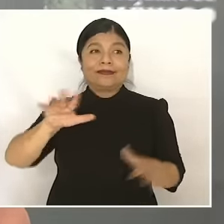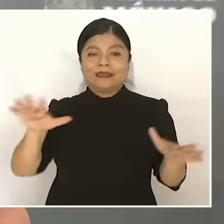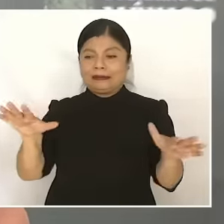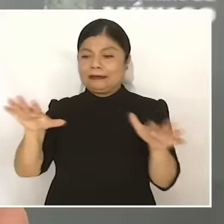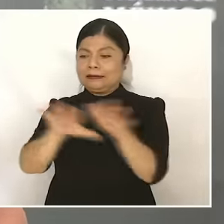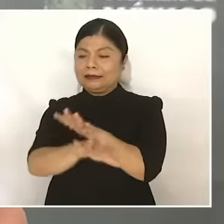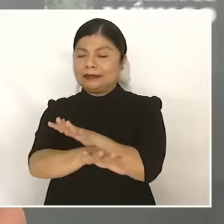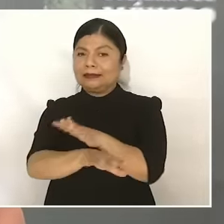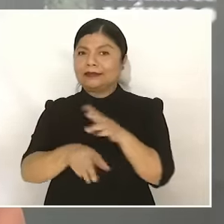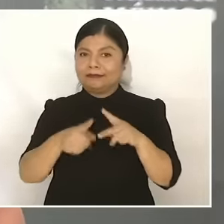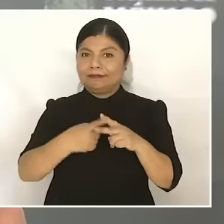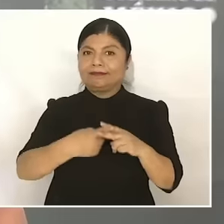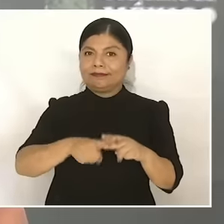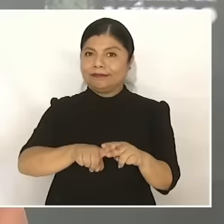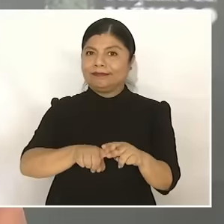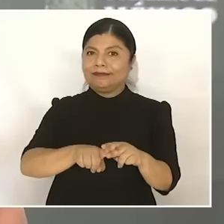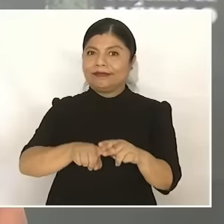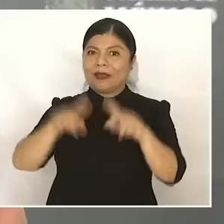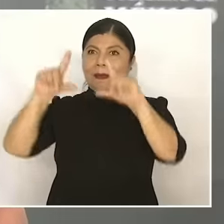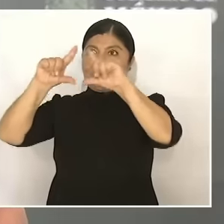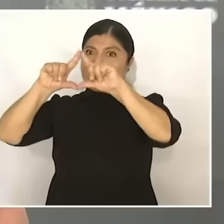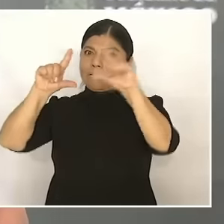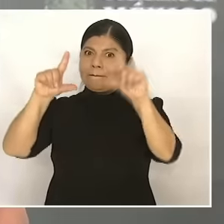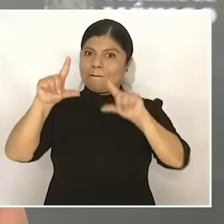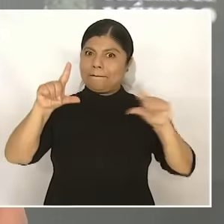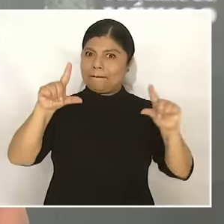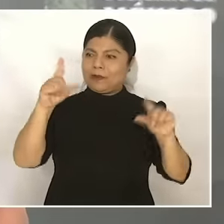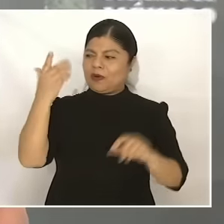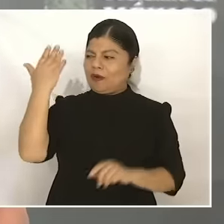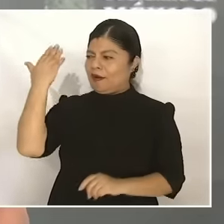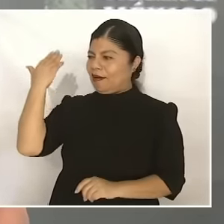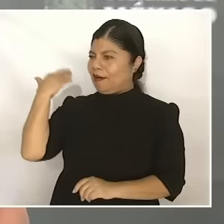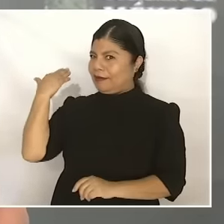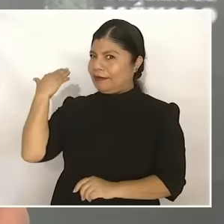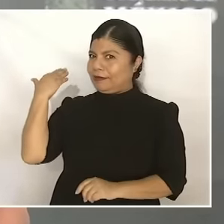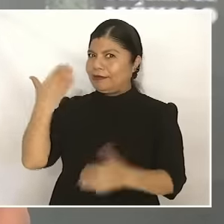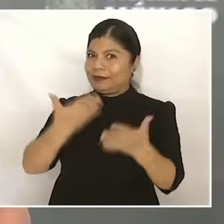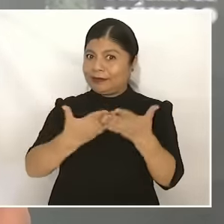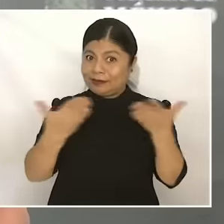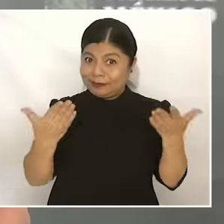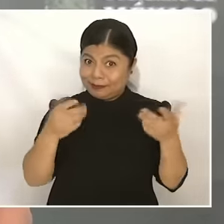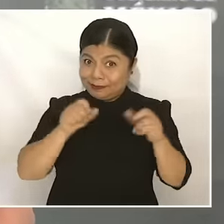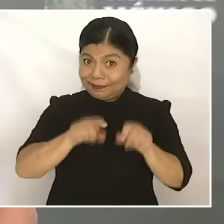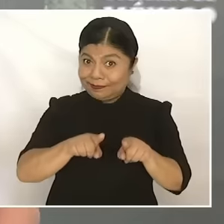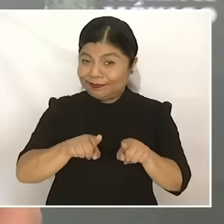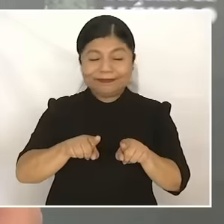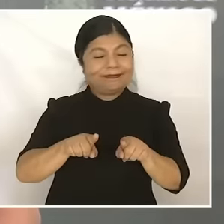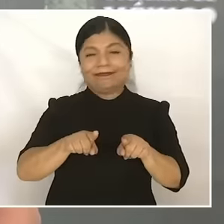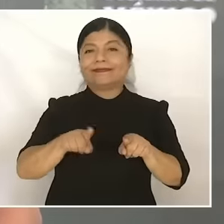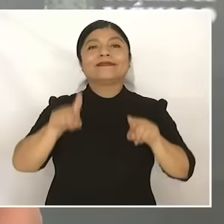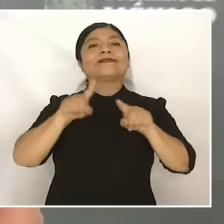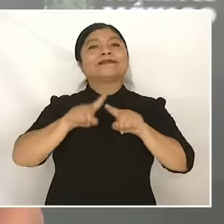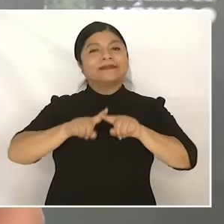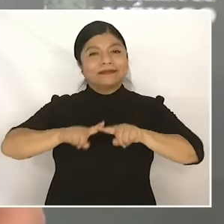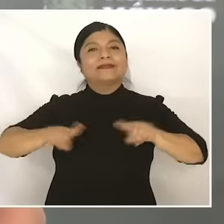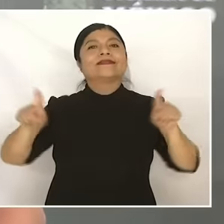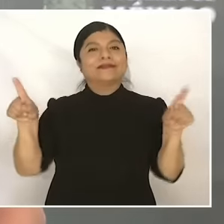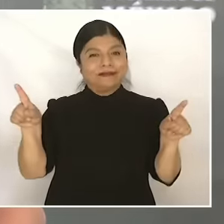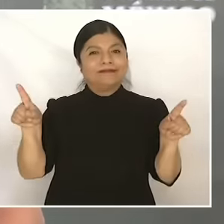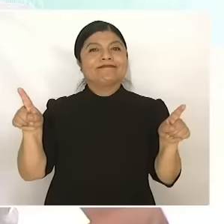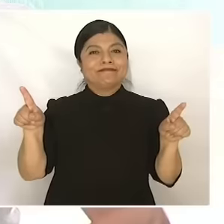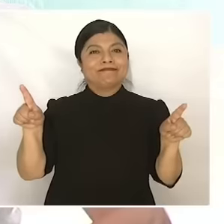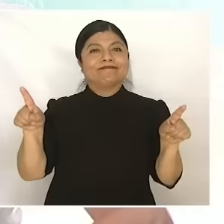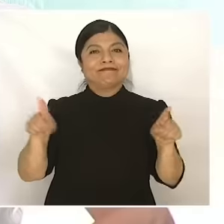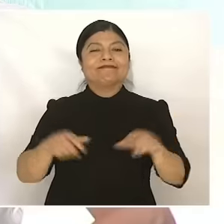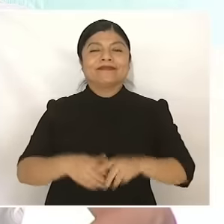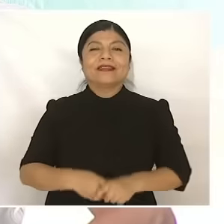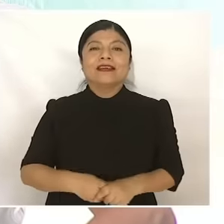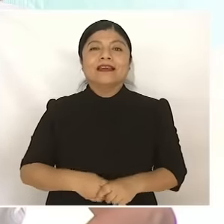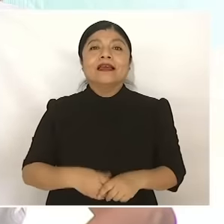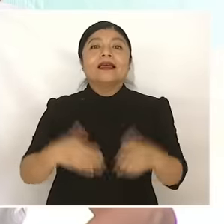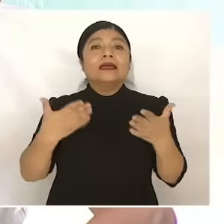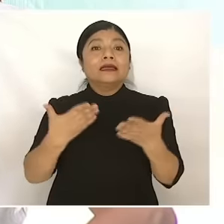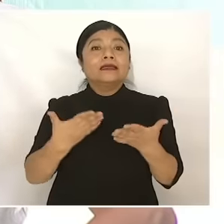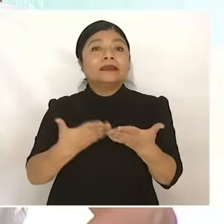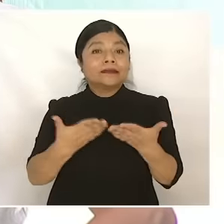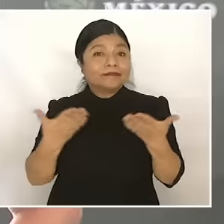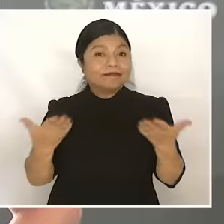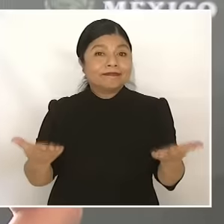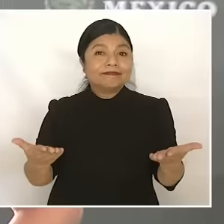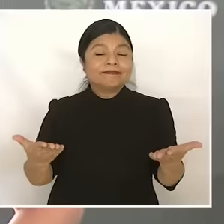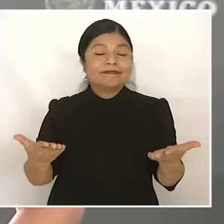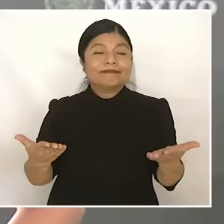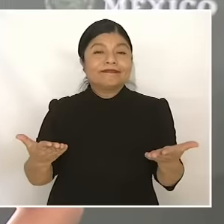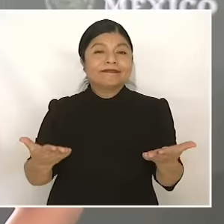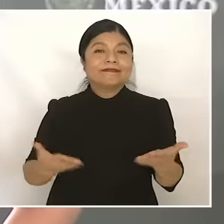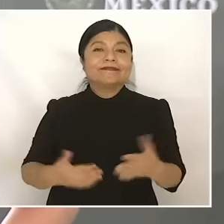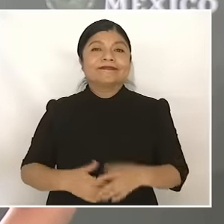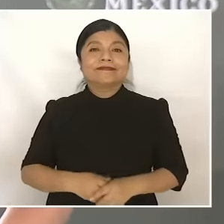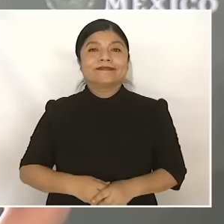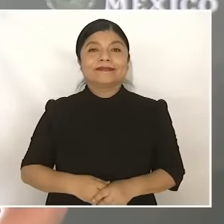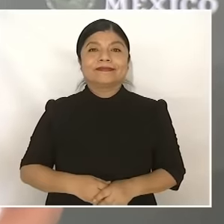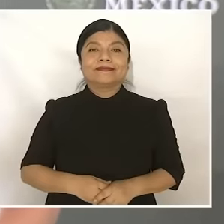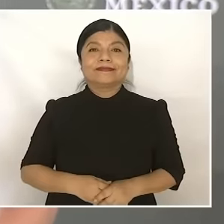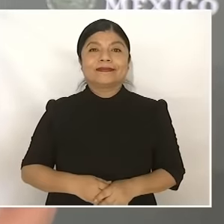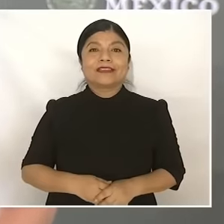is very different from what it was before 2018 and now We are in this transition